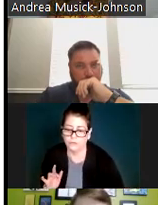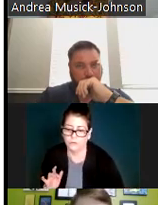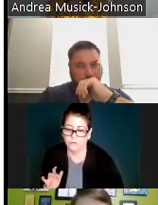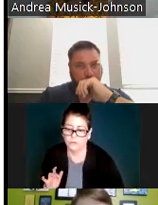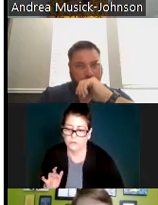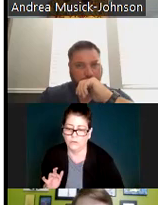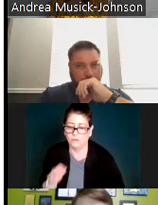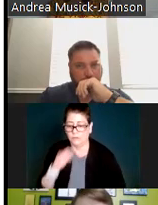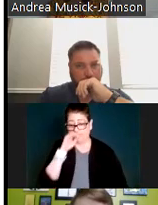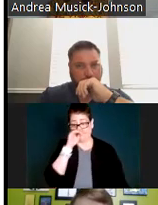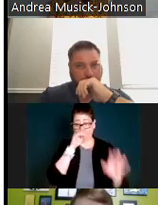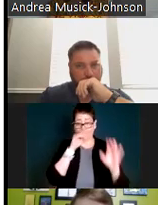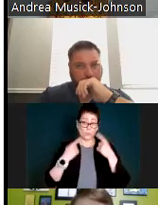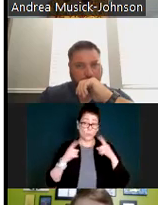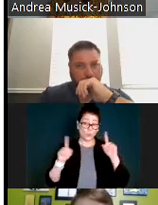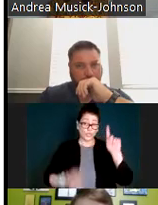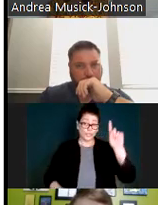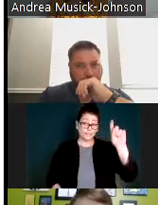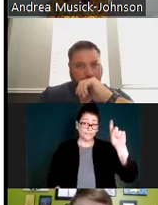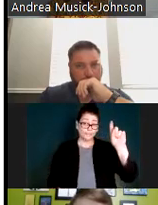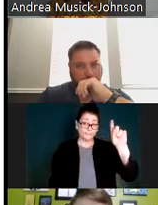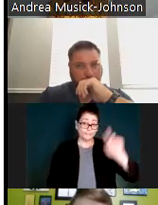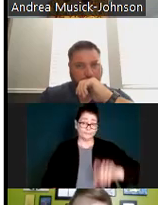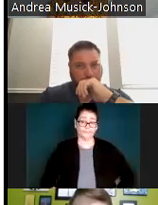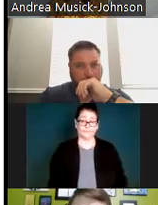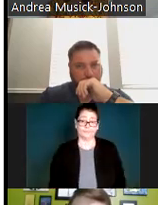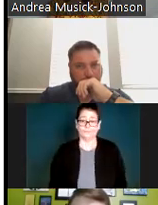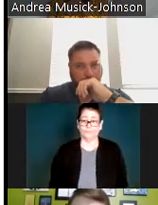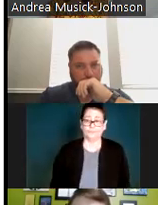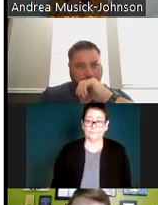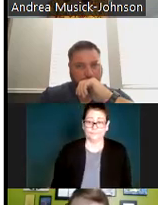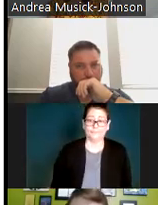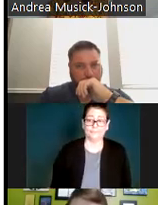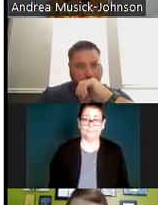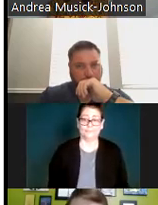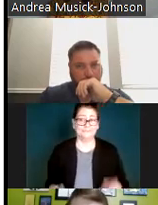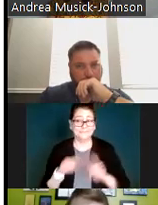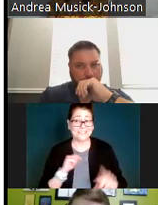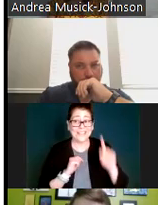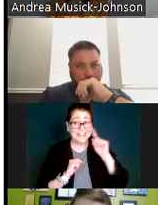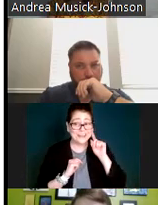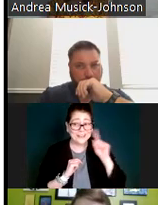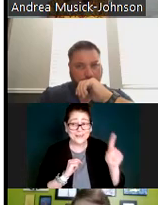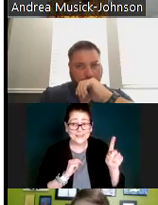let me know that that's working. Oh, I can't hear you, Lucia, so that means it's working. (Hannah) Hello, this is Hannah. Yeah,